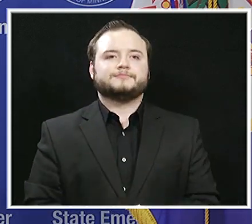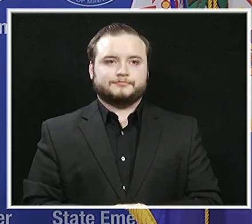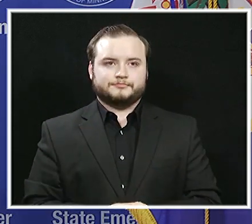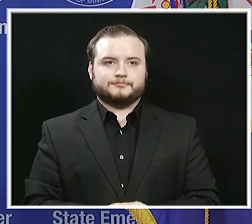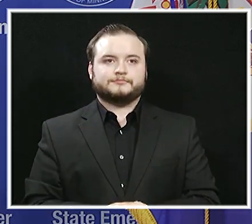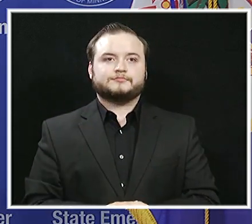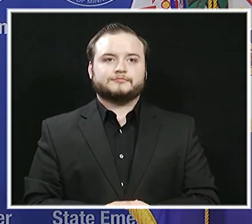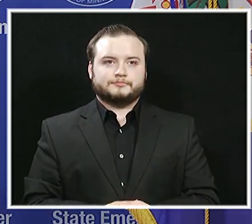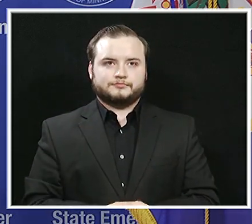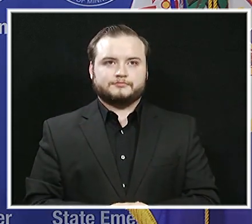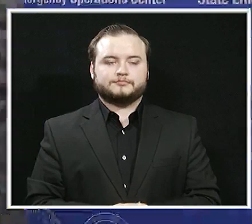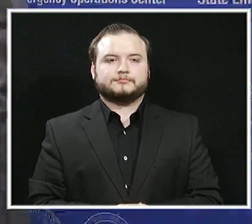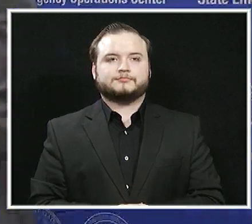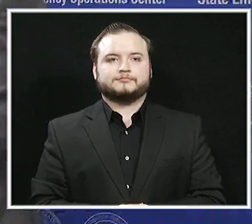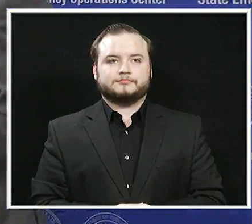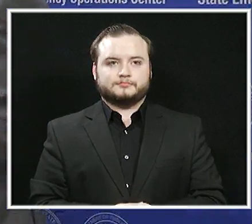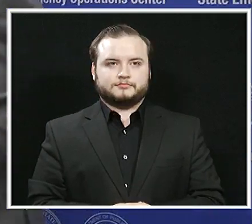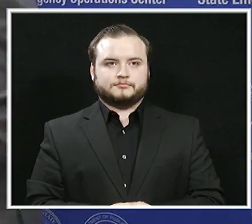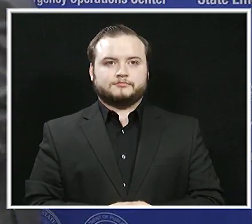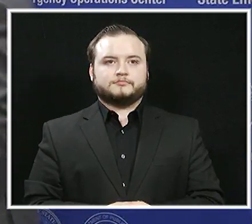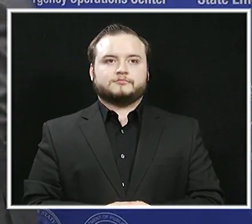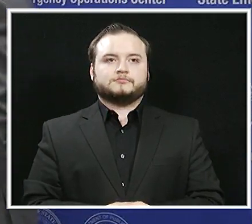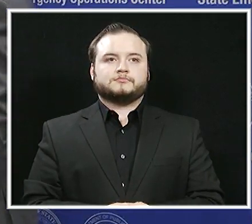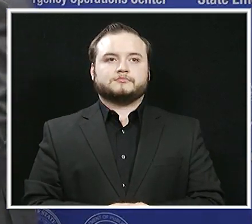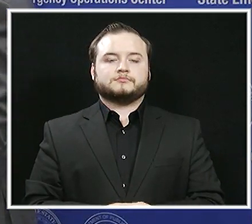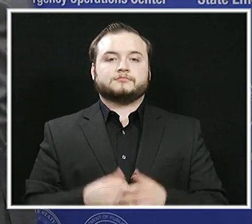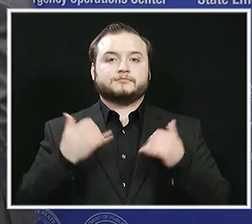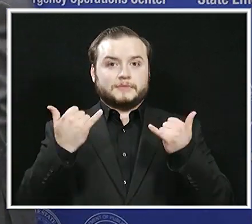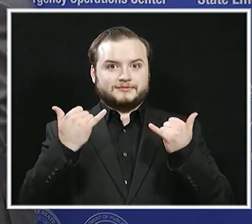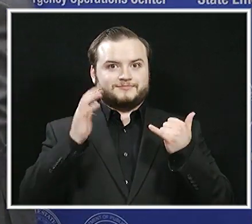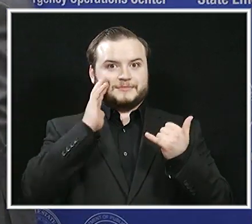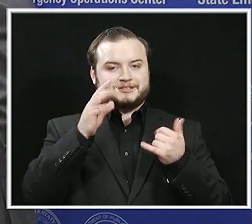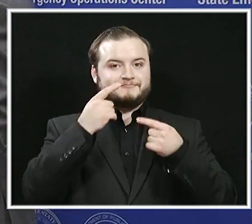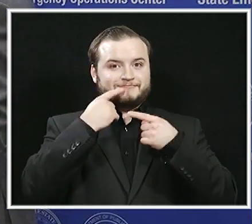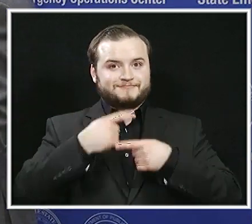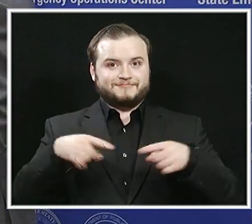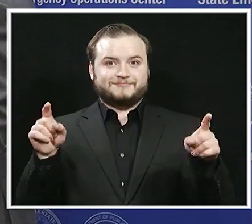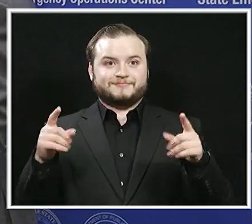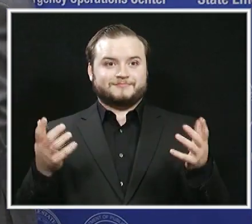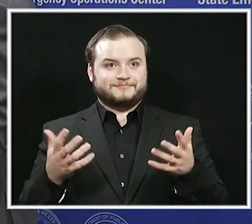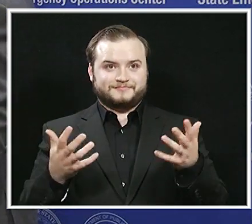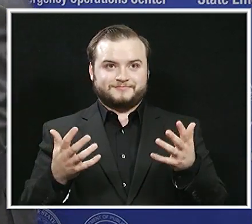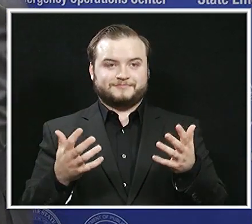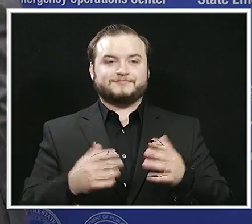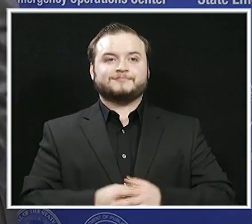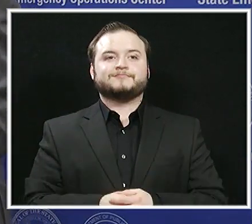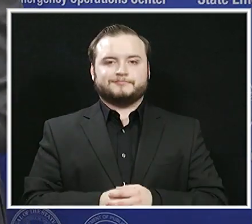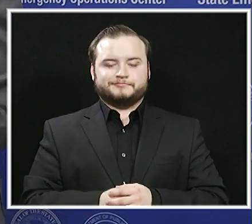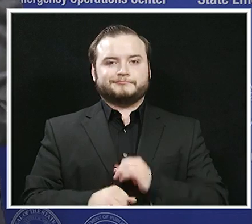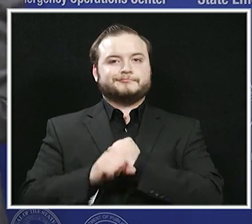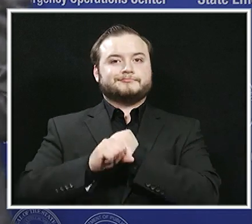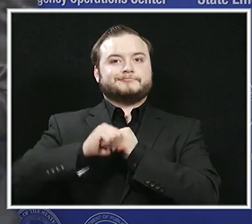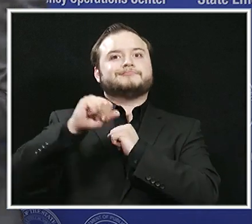and does this action meaningfully improve the lives of people. It's not as if those aren't huge considerations into these factors.